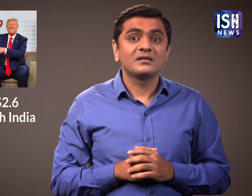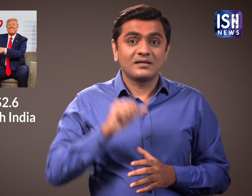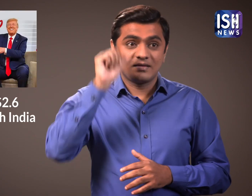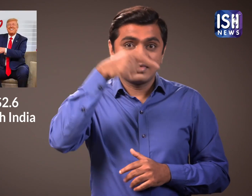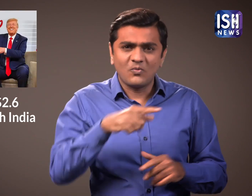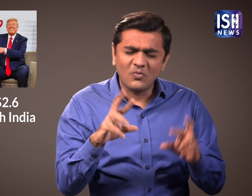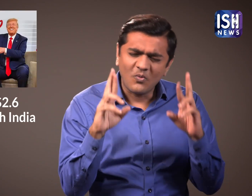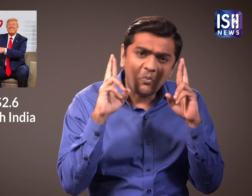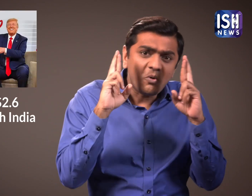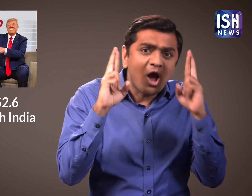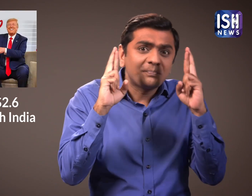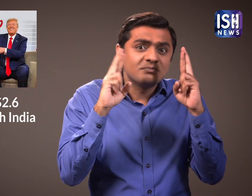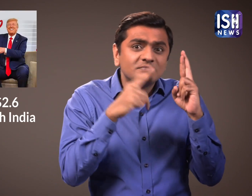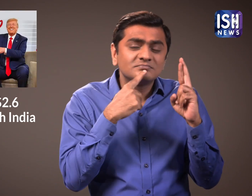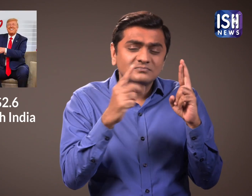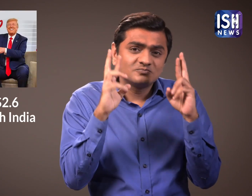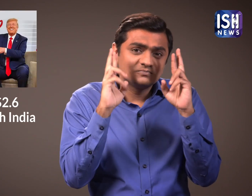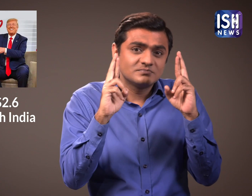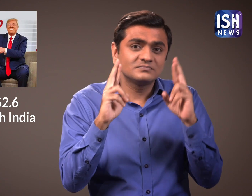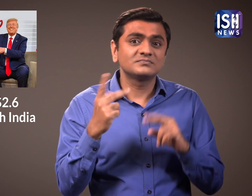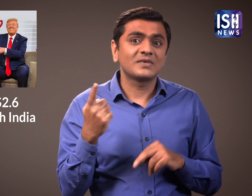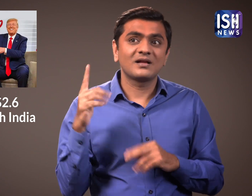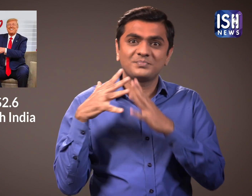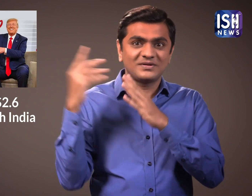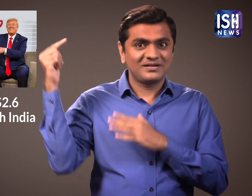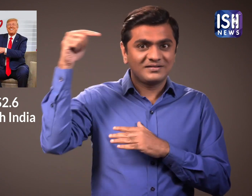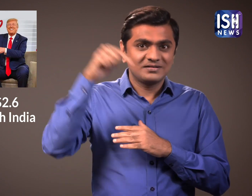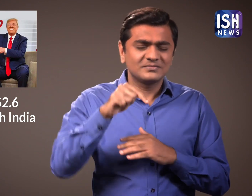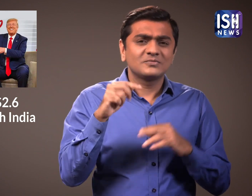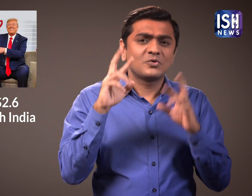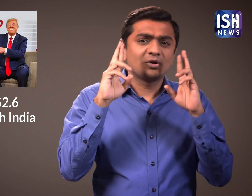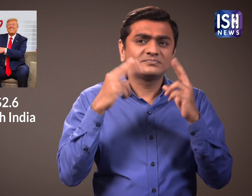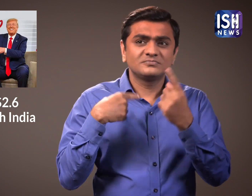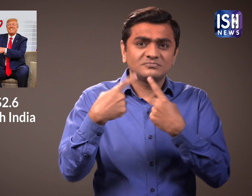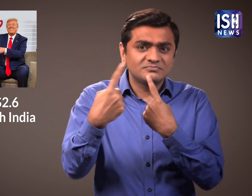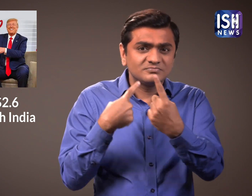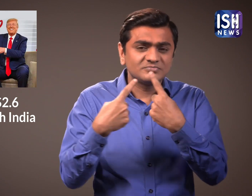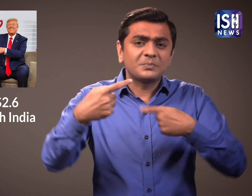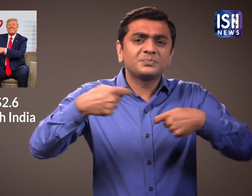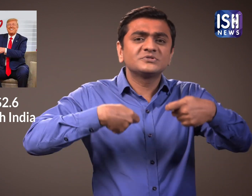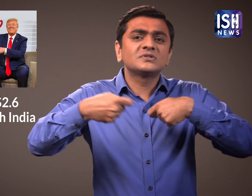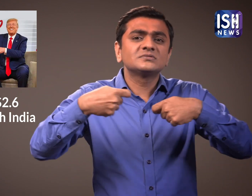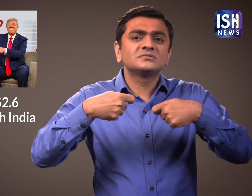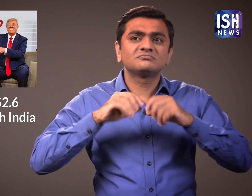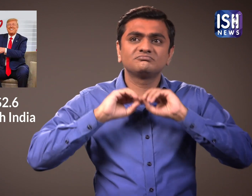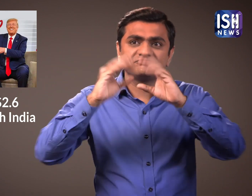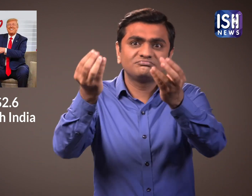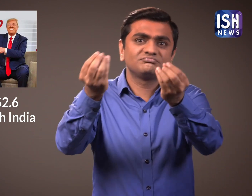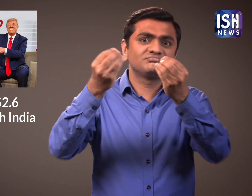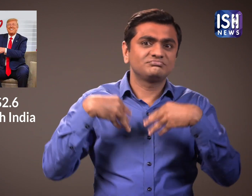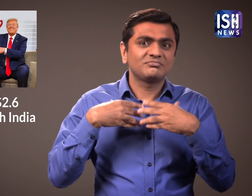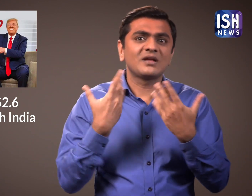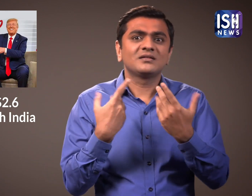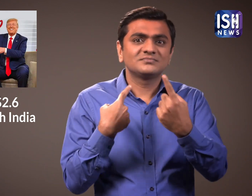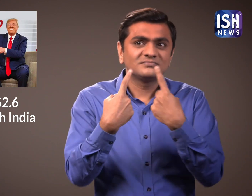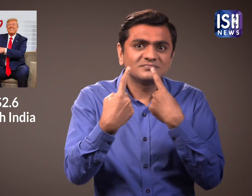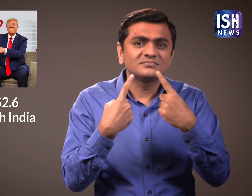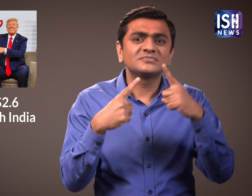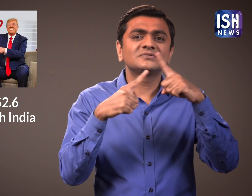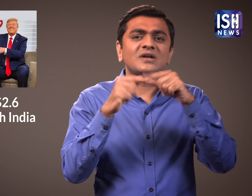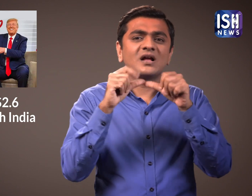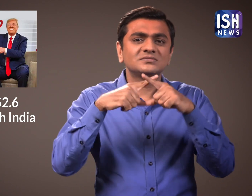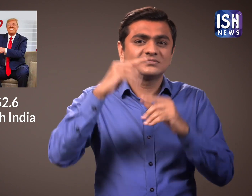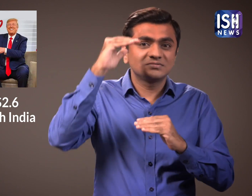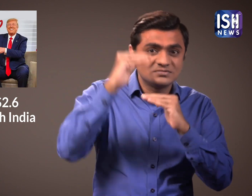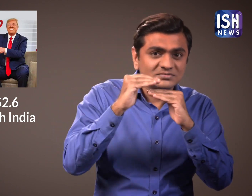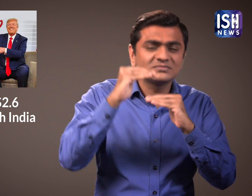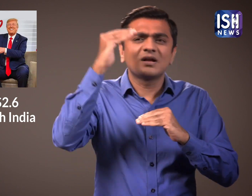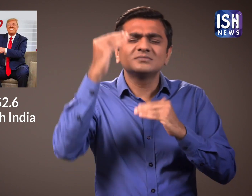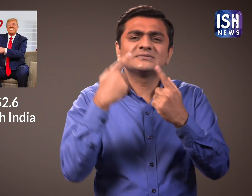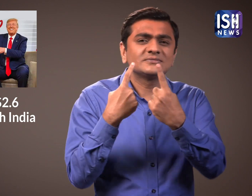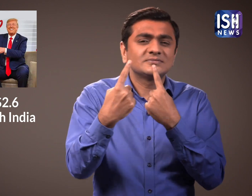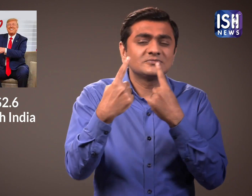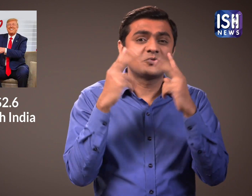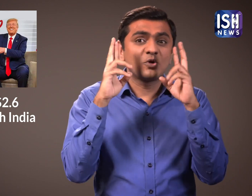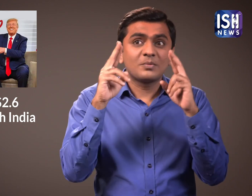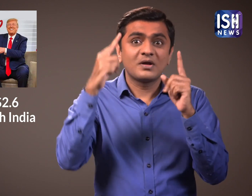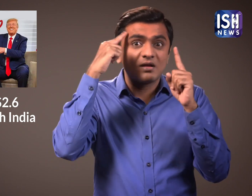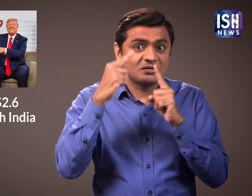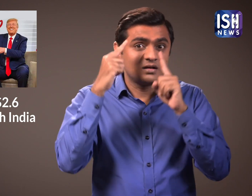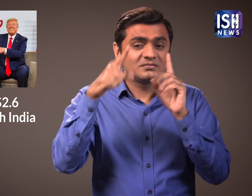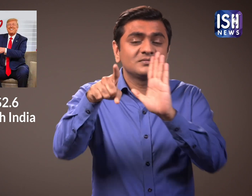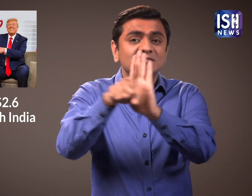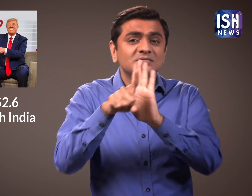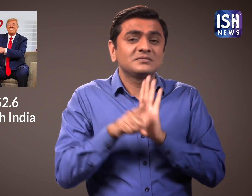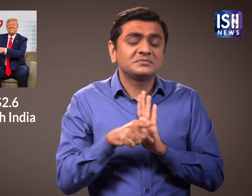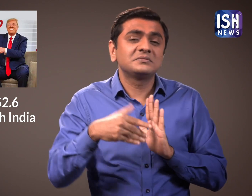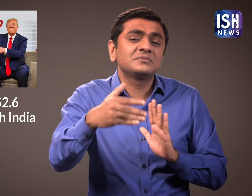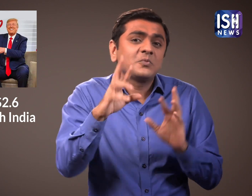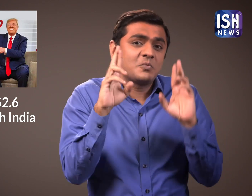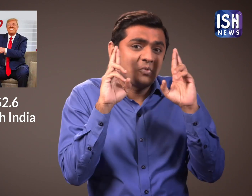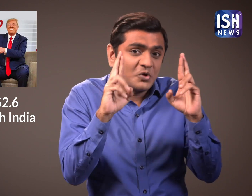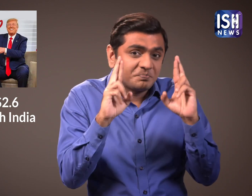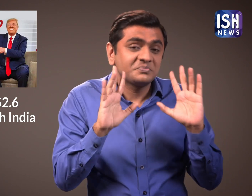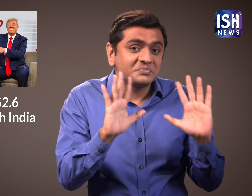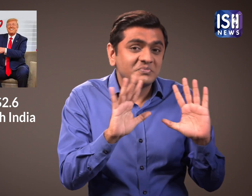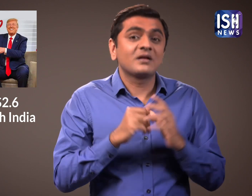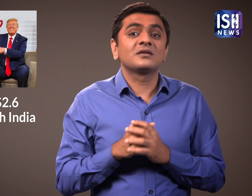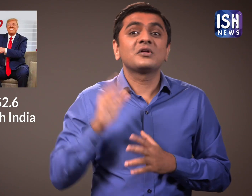India is very keen to sign a trade deal with the USA.